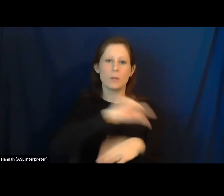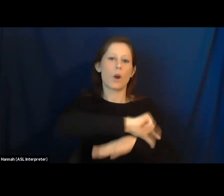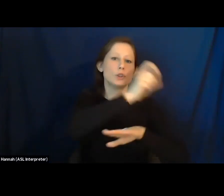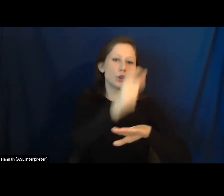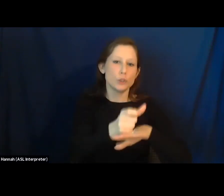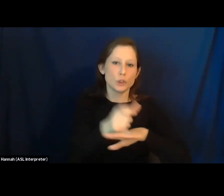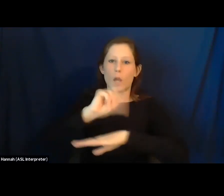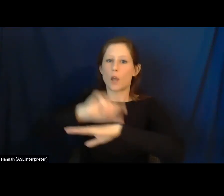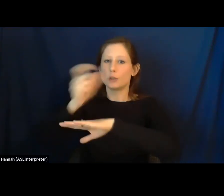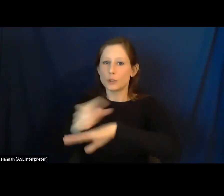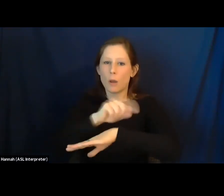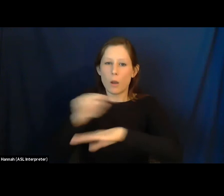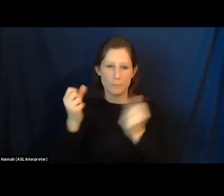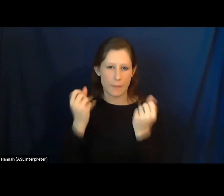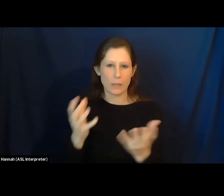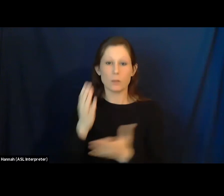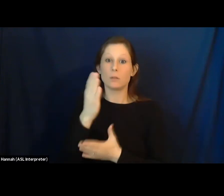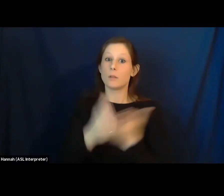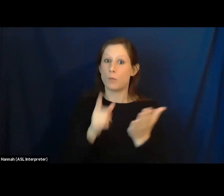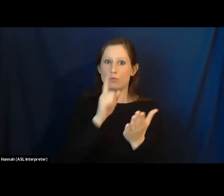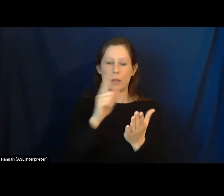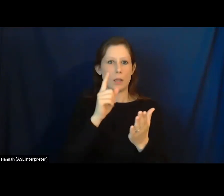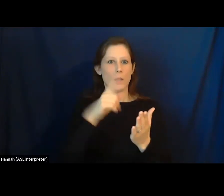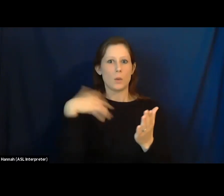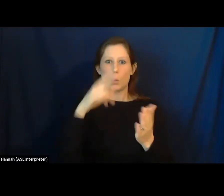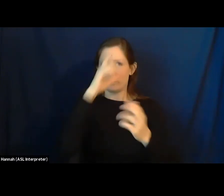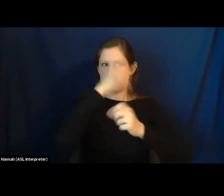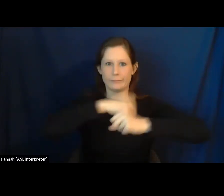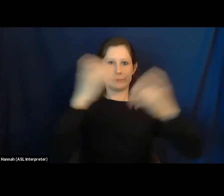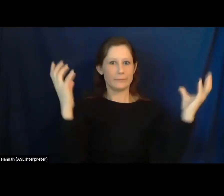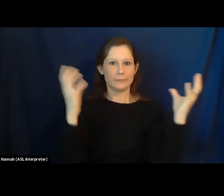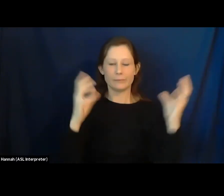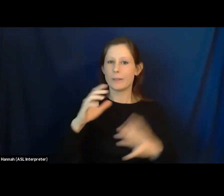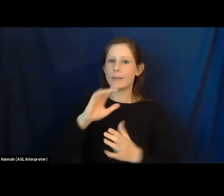these very-- some very literal interpretations of a Midsummer Night's Dream, some very abstract.